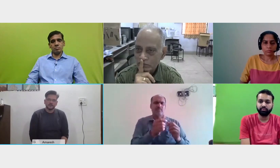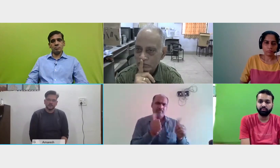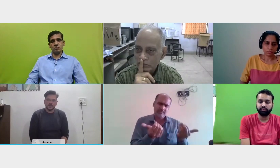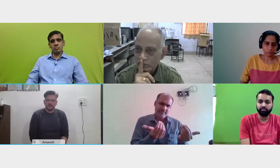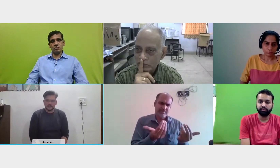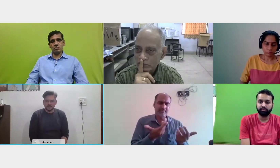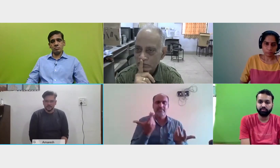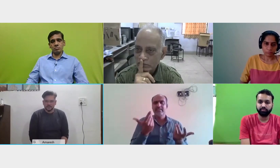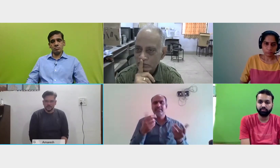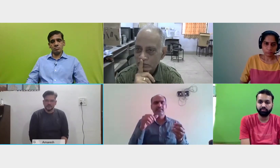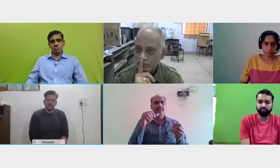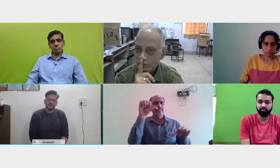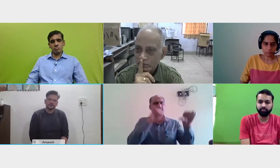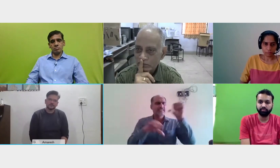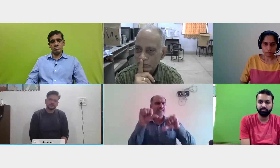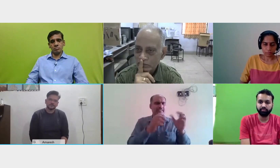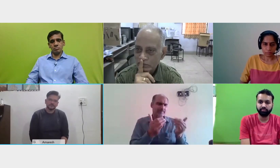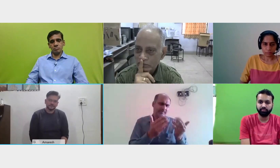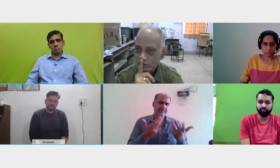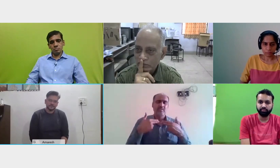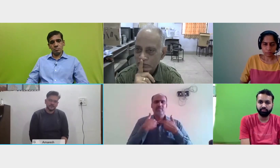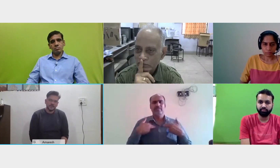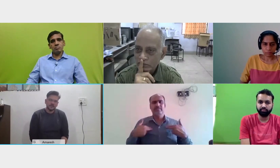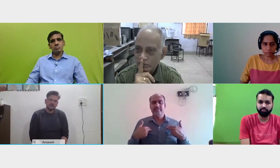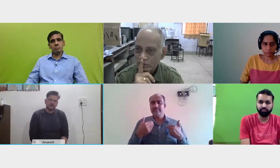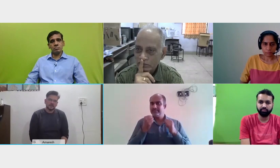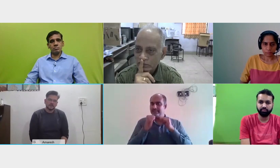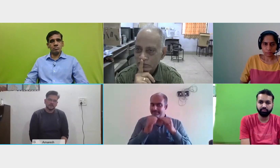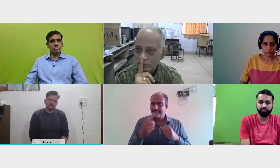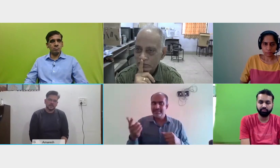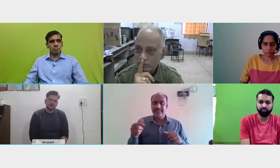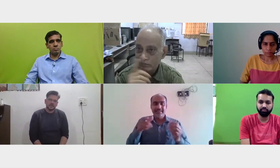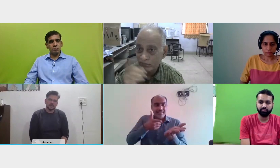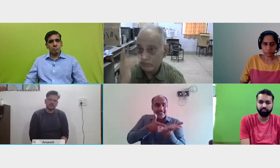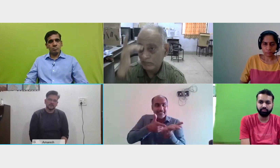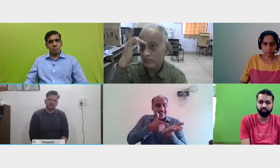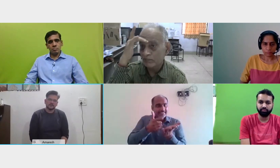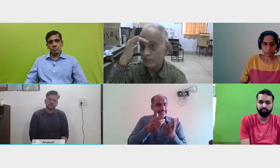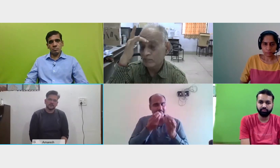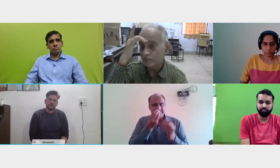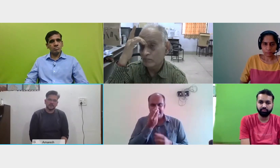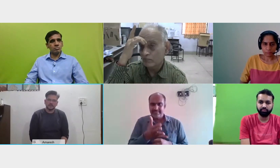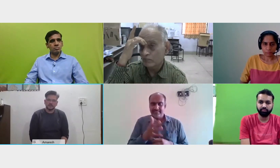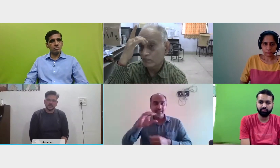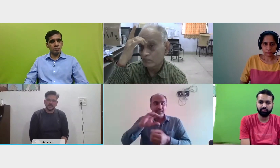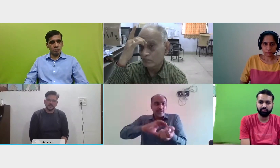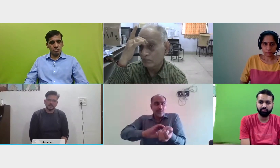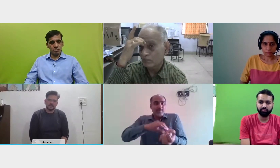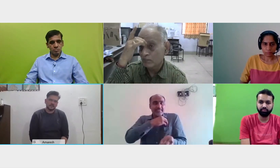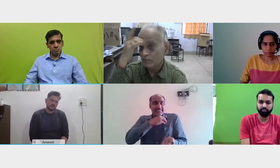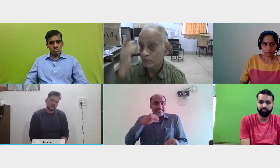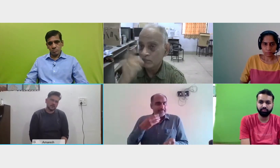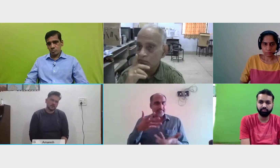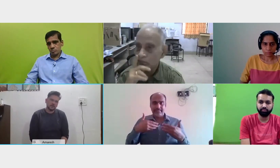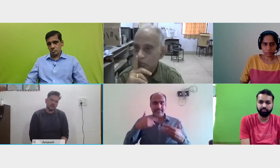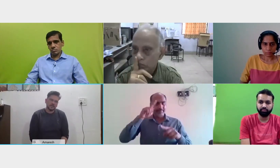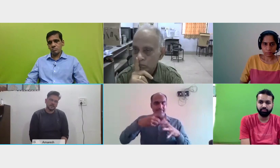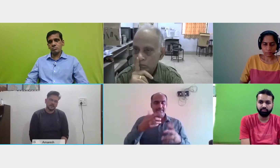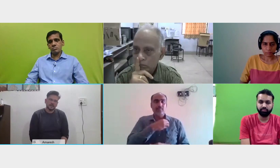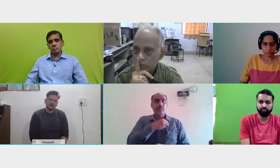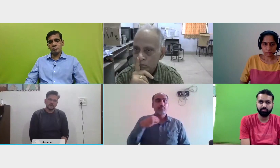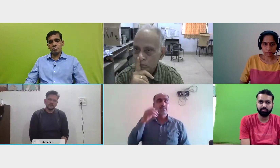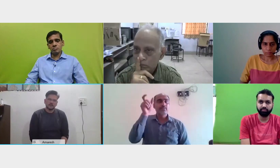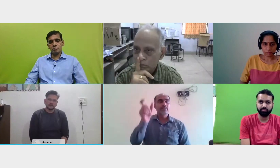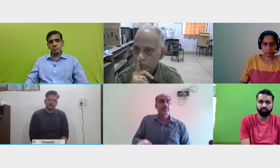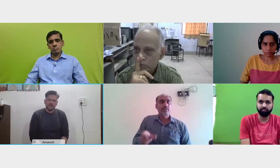have six thousand words so under differ different topics you know science and law and agriculture